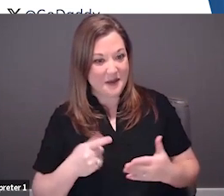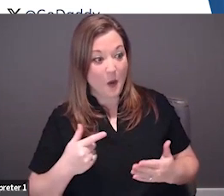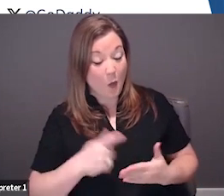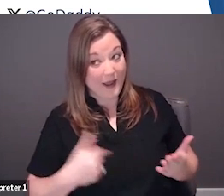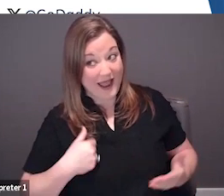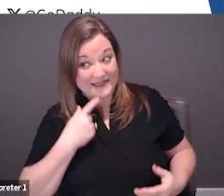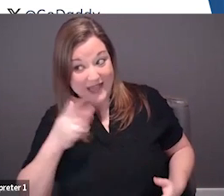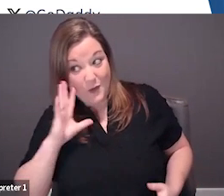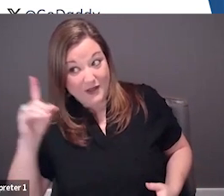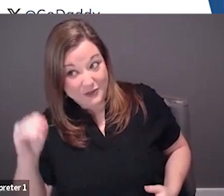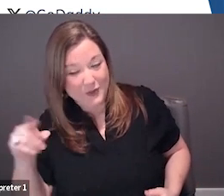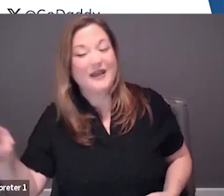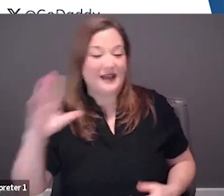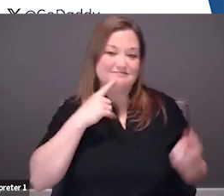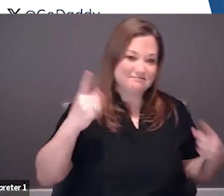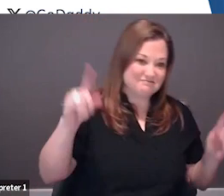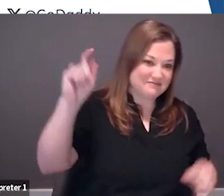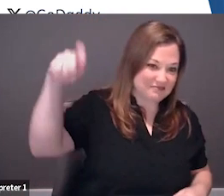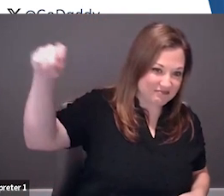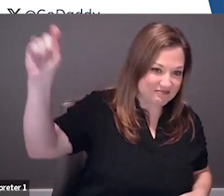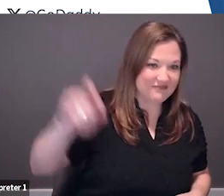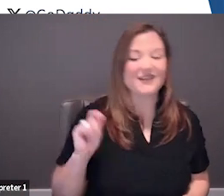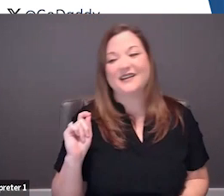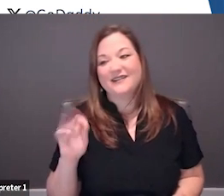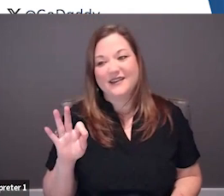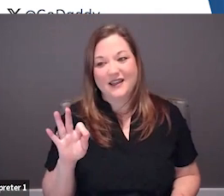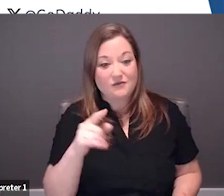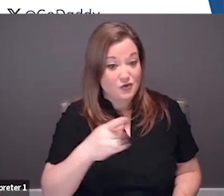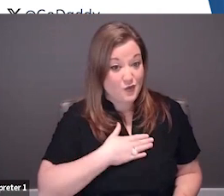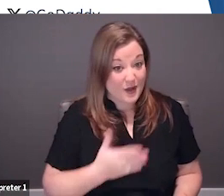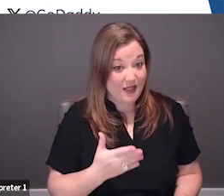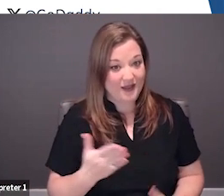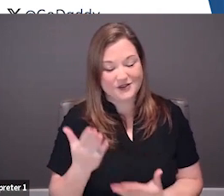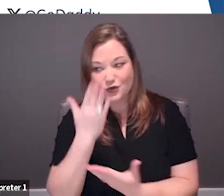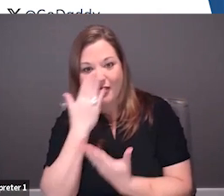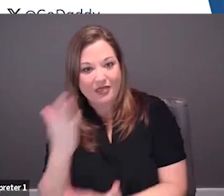If you are willing to go tweet a quick thank you to GoDaddy,